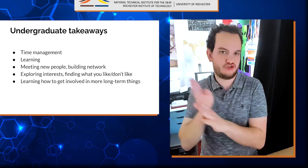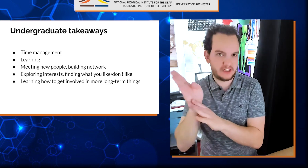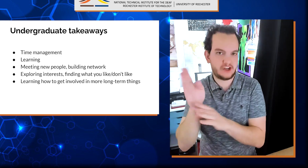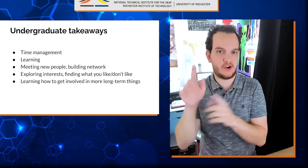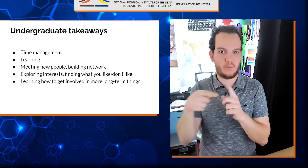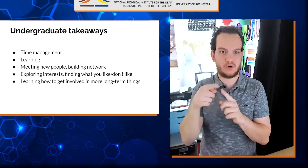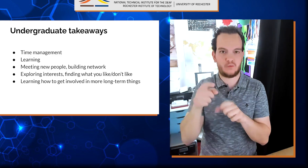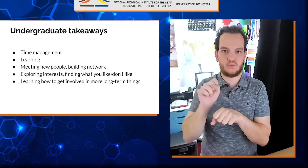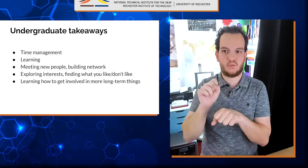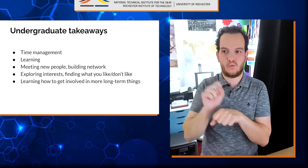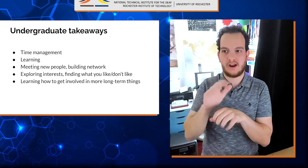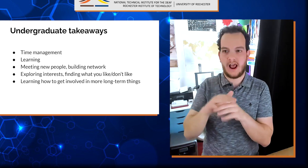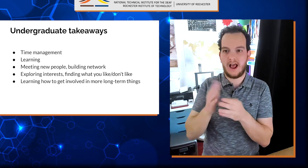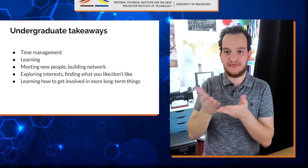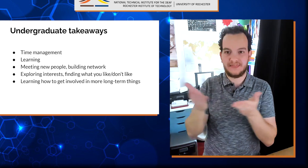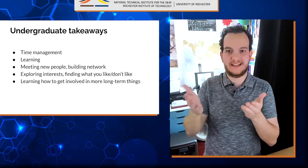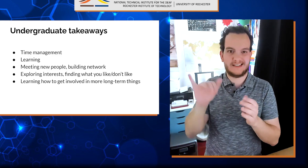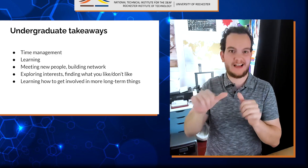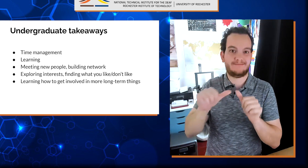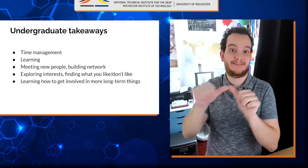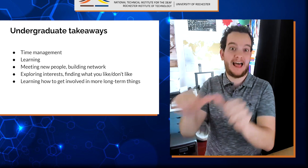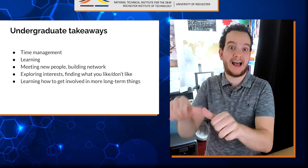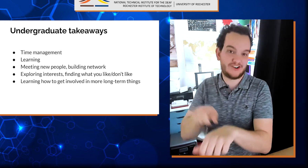Later in your career, it is important